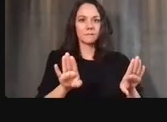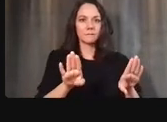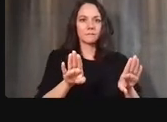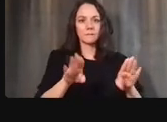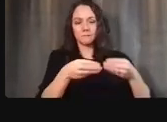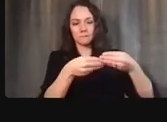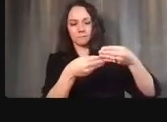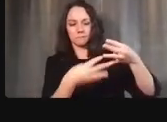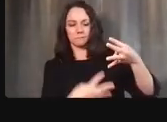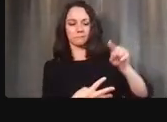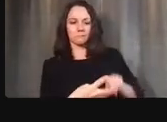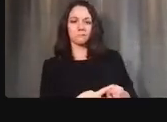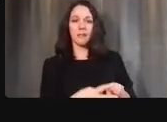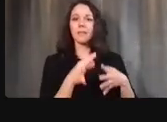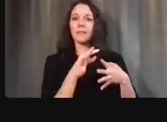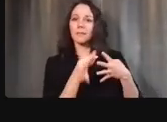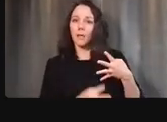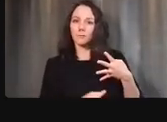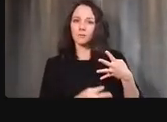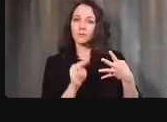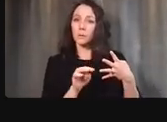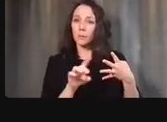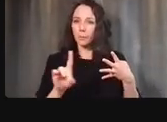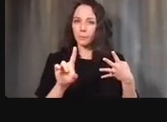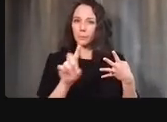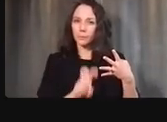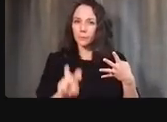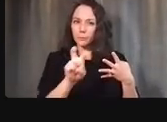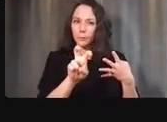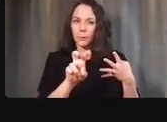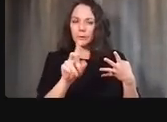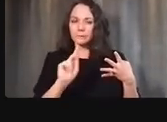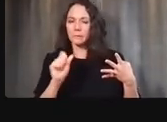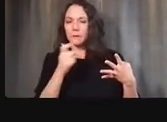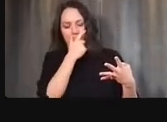that people are allowed to check off, which one they did if they would like to.